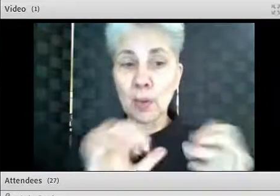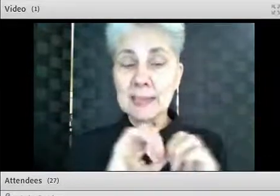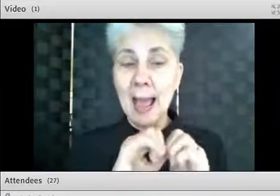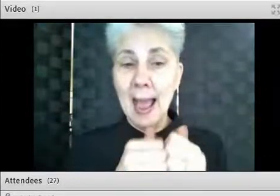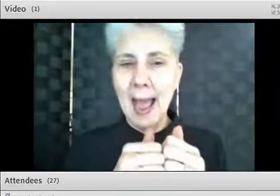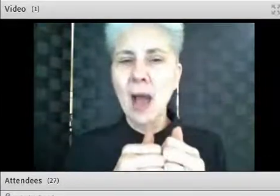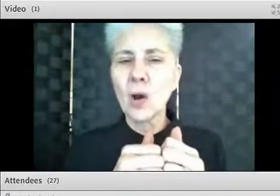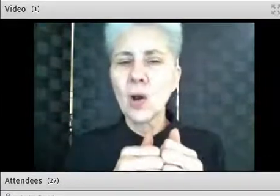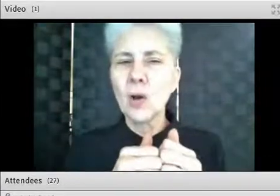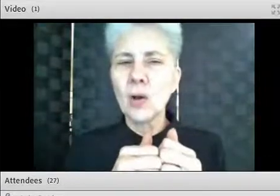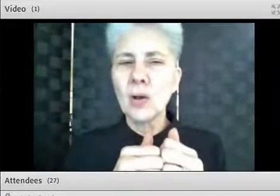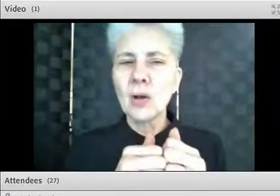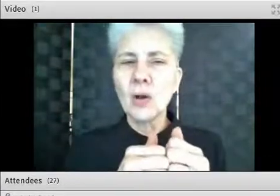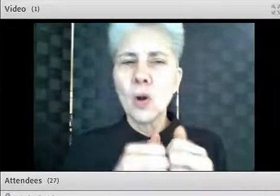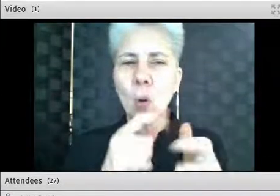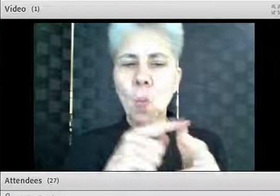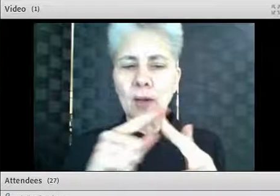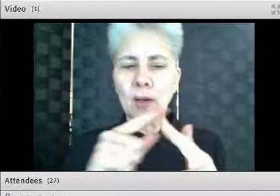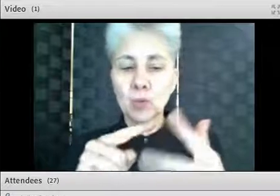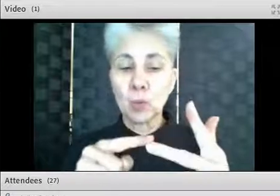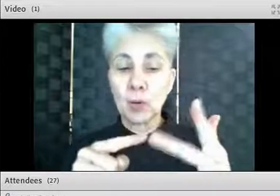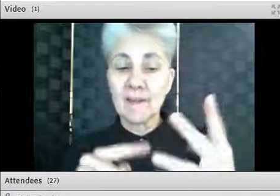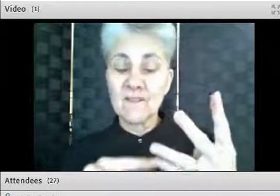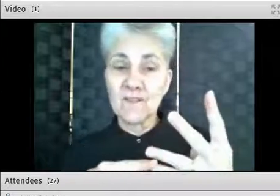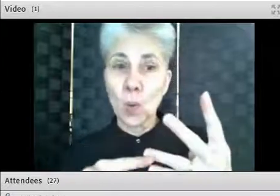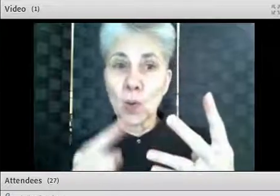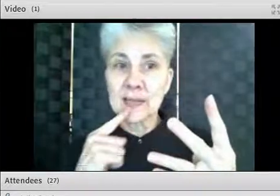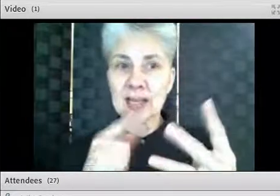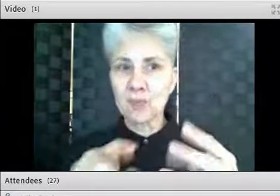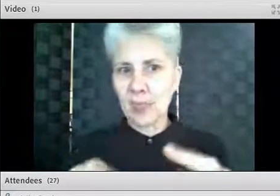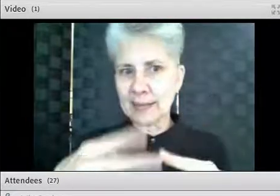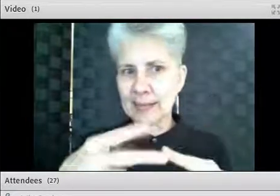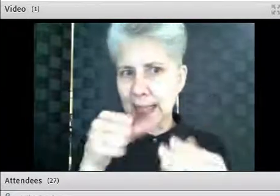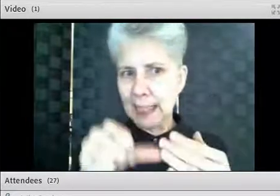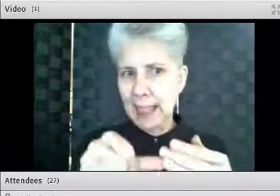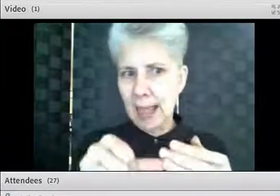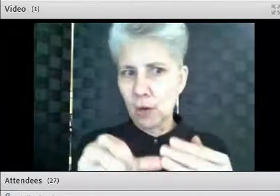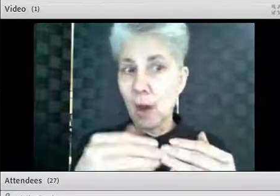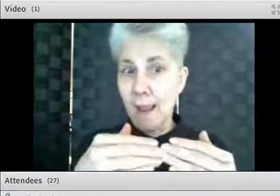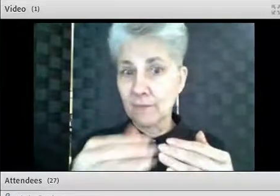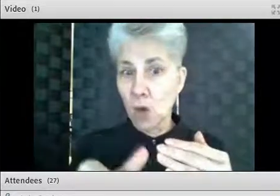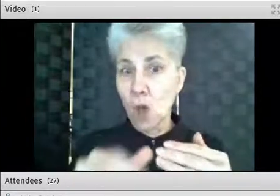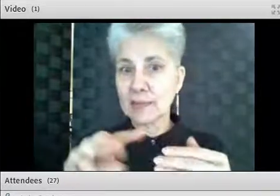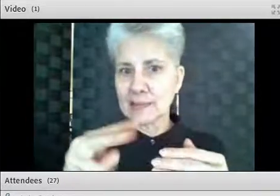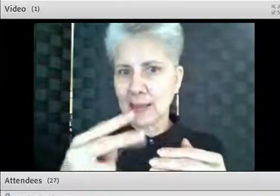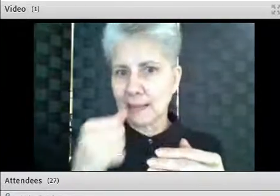for lines one through four, it says for the second letter. It says that for all of them, right, the second letter.